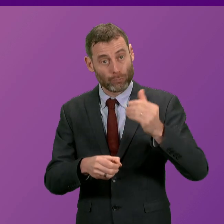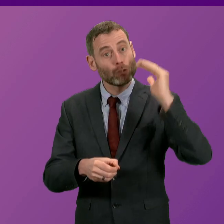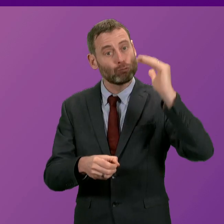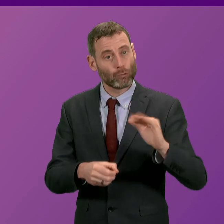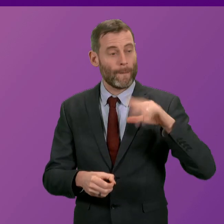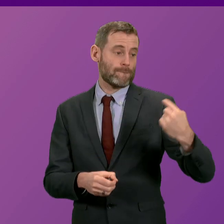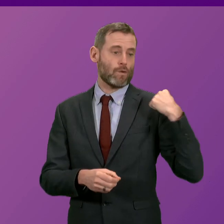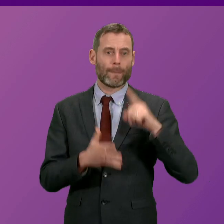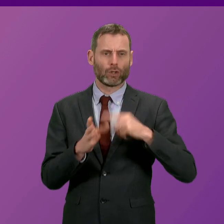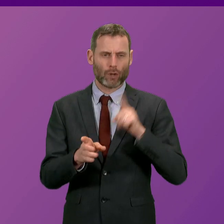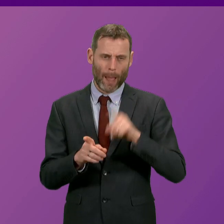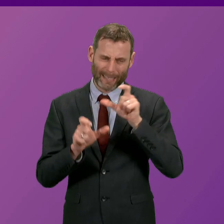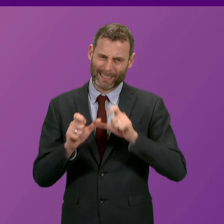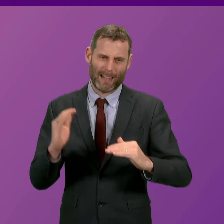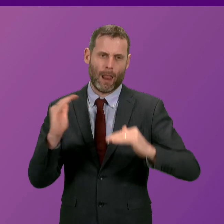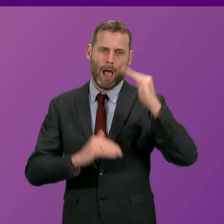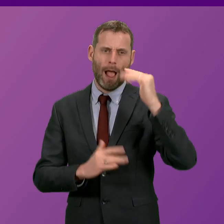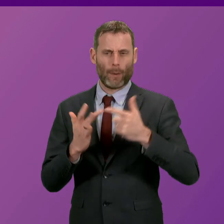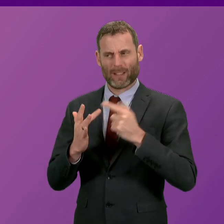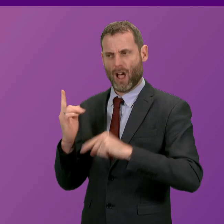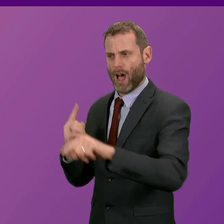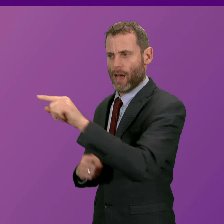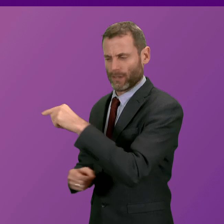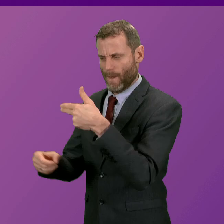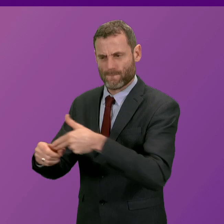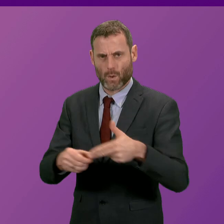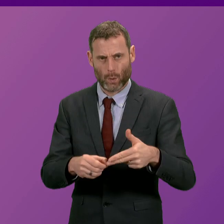drivers are still paying over the odds for fuel, and that has a knock-on effect on other living